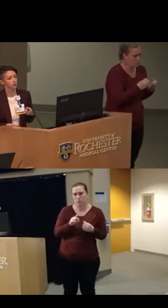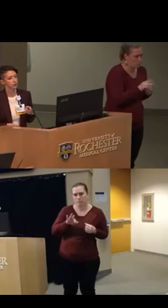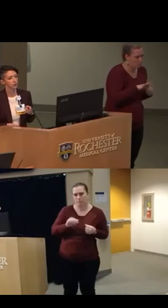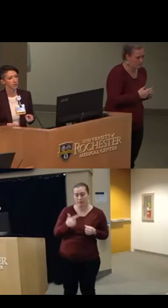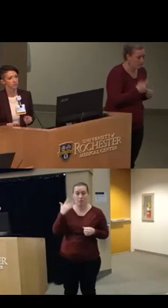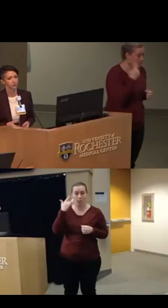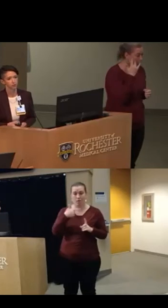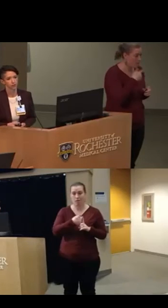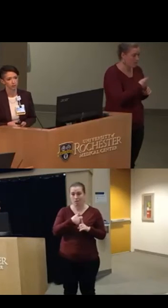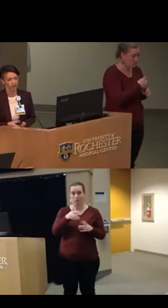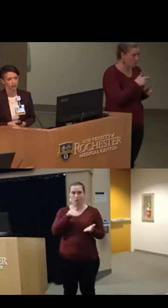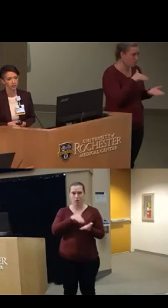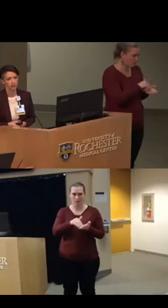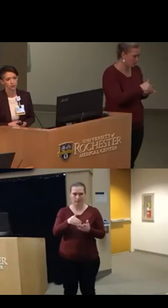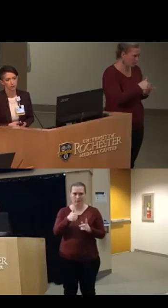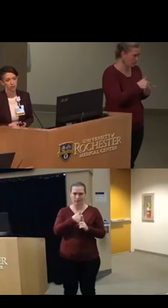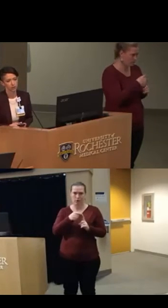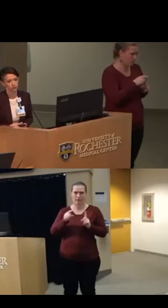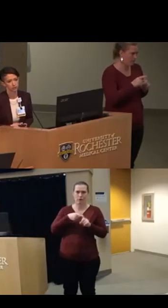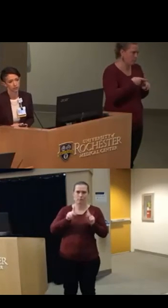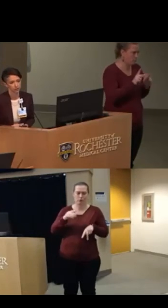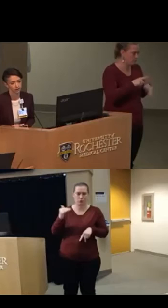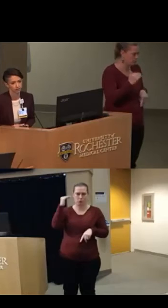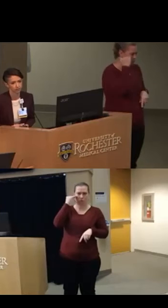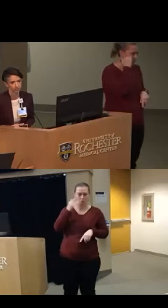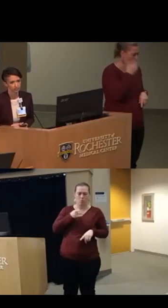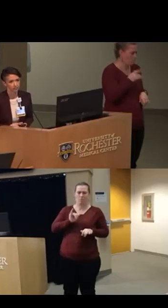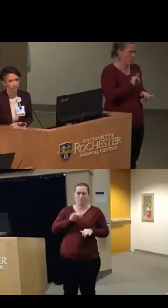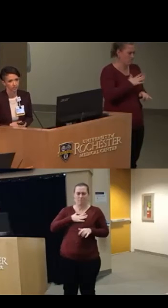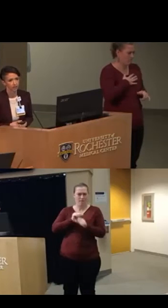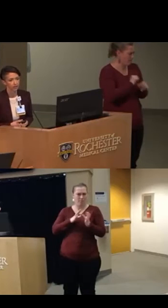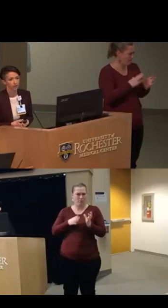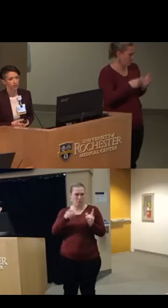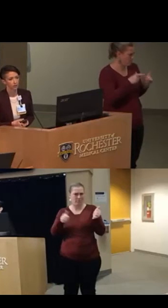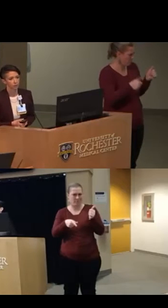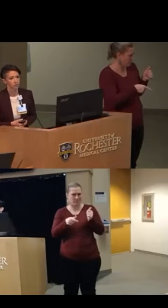to be in a position to respond to an employee that's really struggling right and so we want